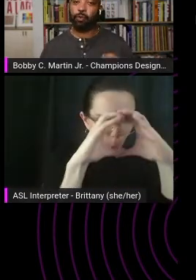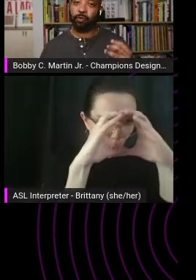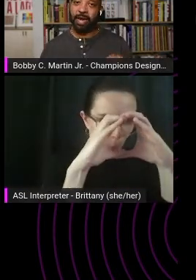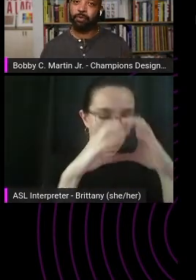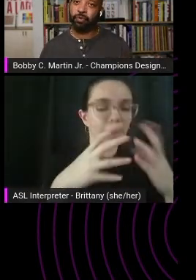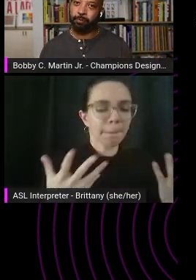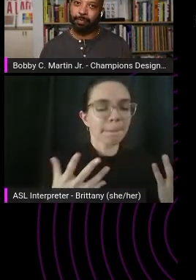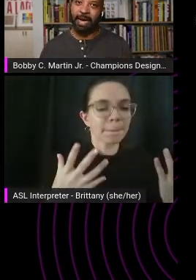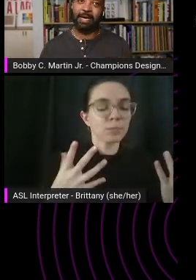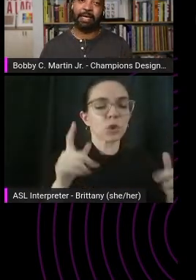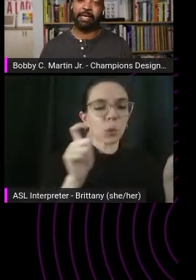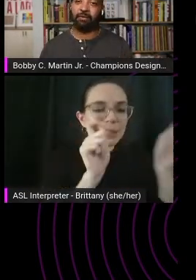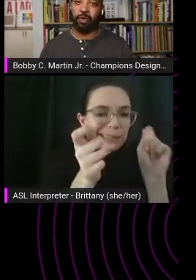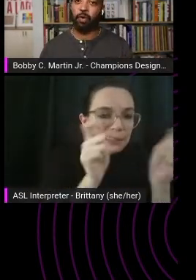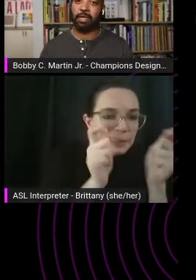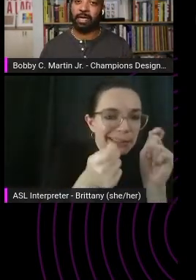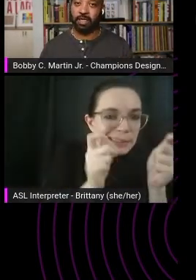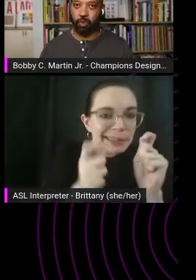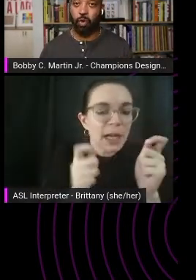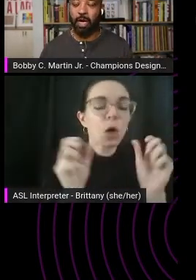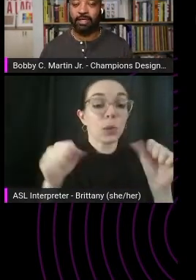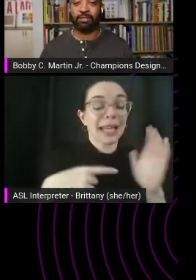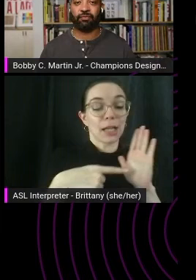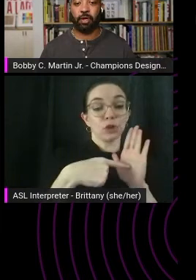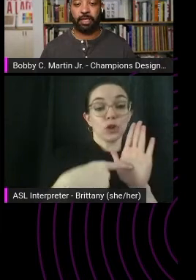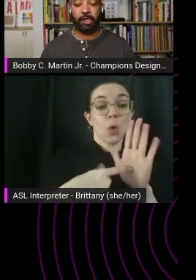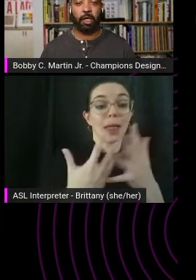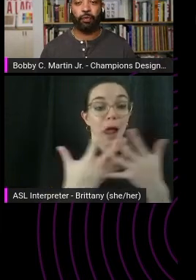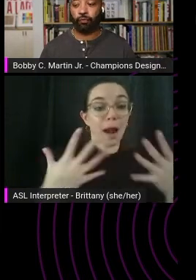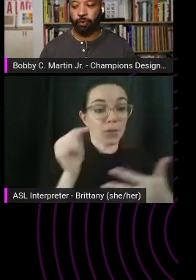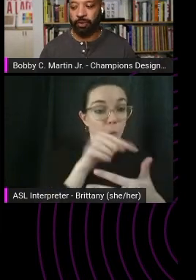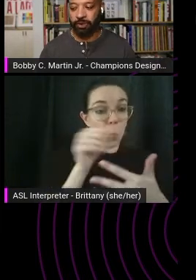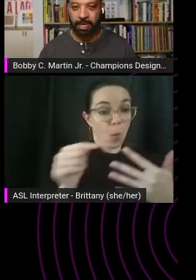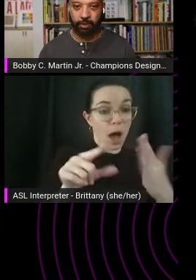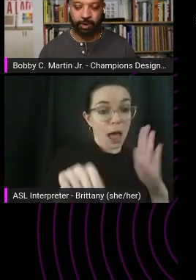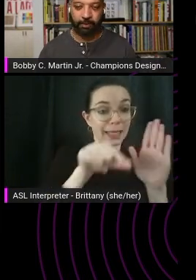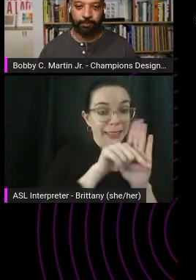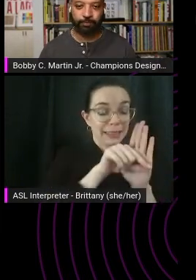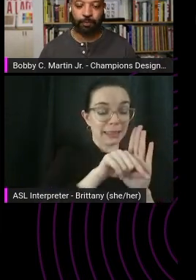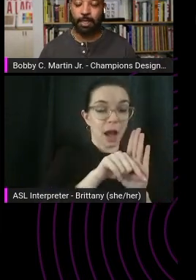So we were able to embody and evoke a lot of the qualities of Carnegie Hall through this monogram.